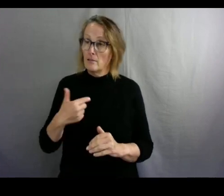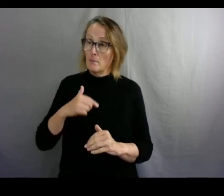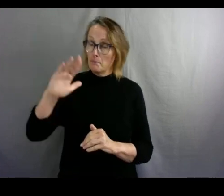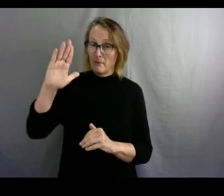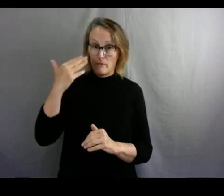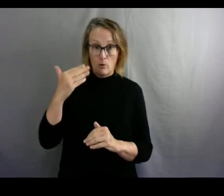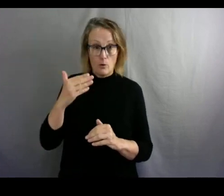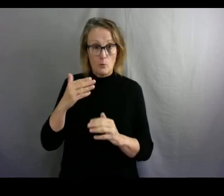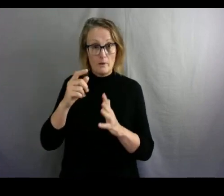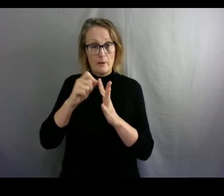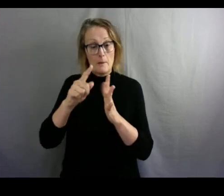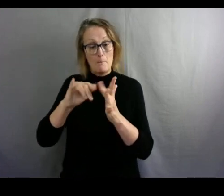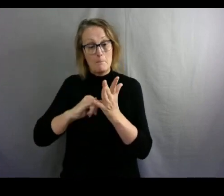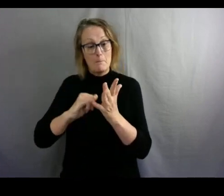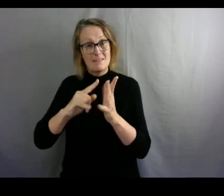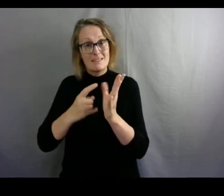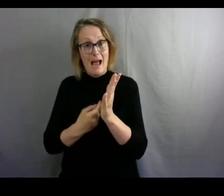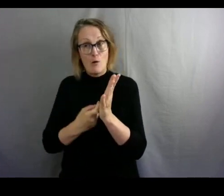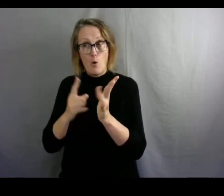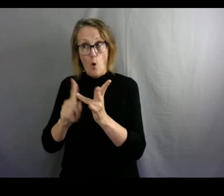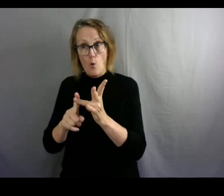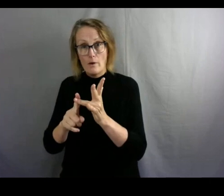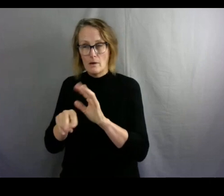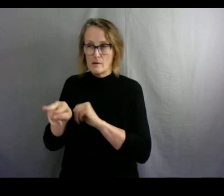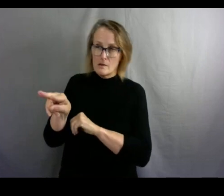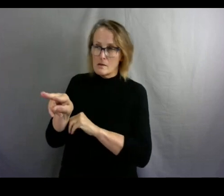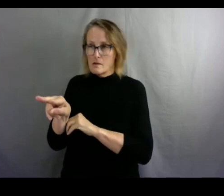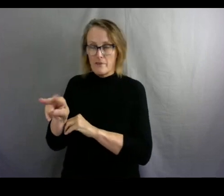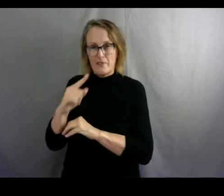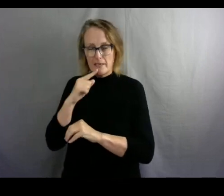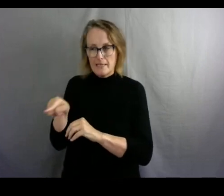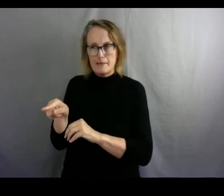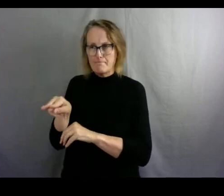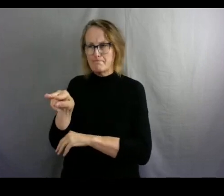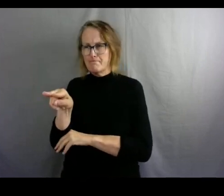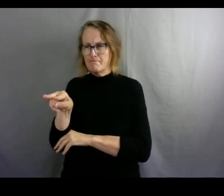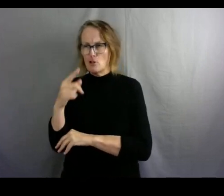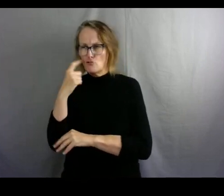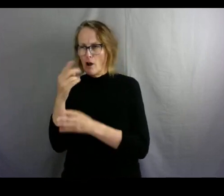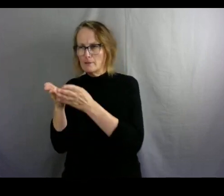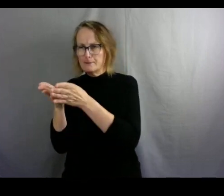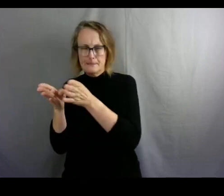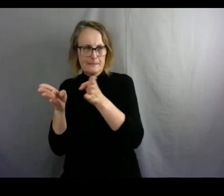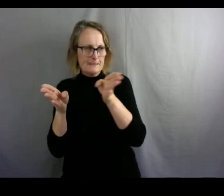looking at a new generation of neo impressionists, they looking at Seurat, looking at Signac, for example,